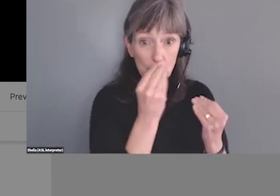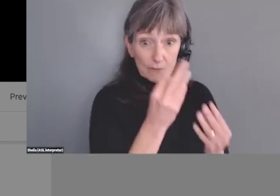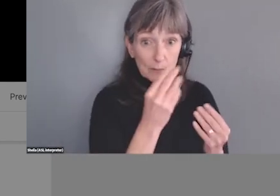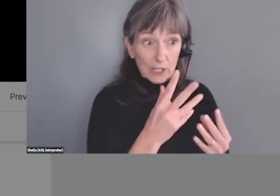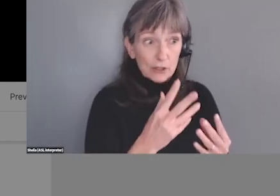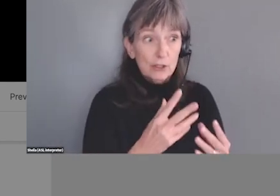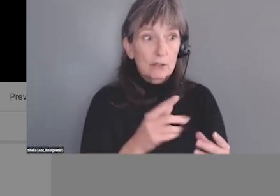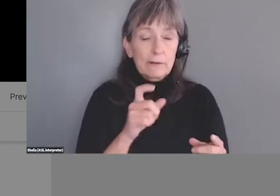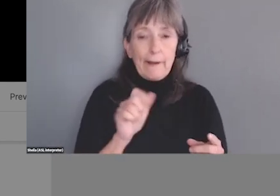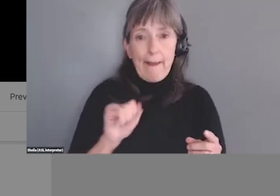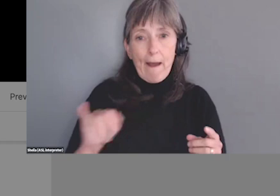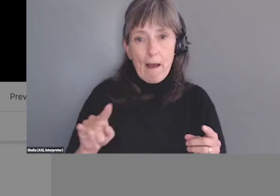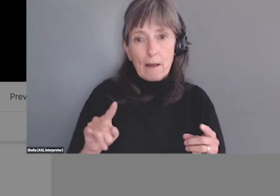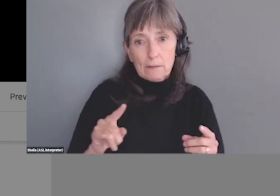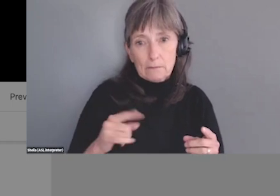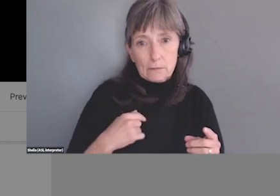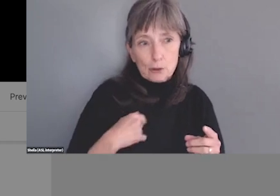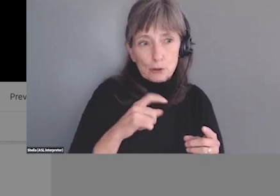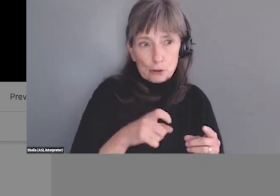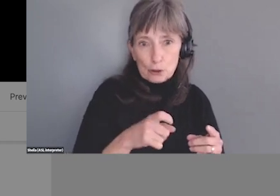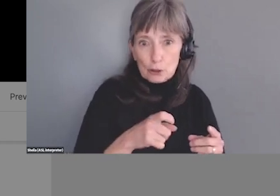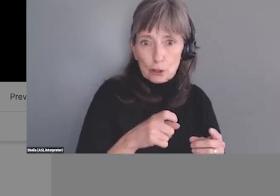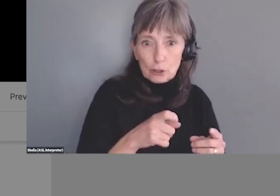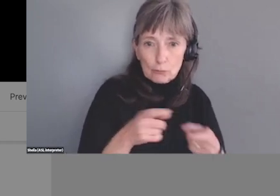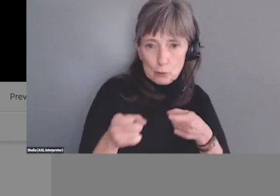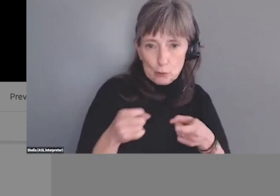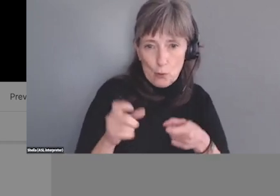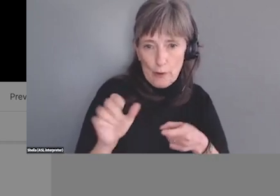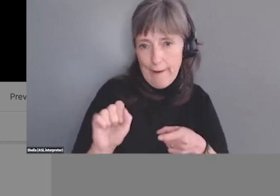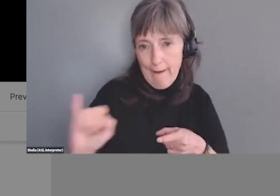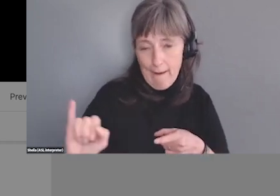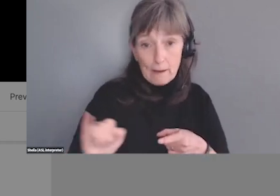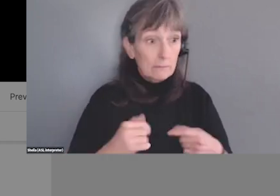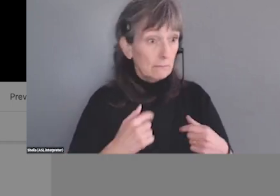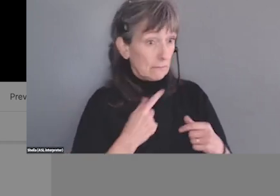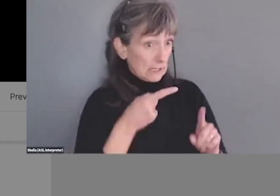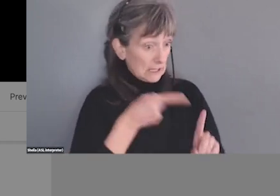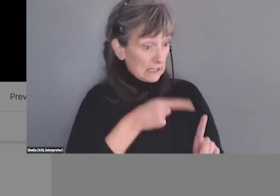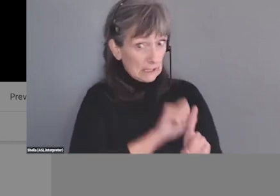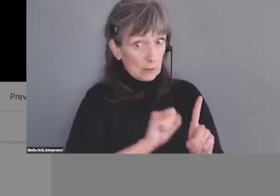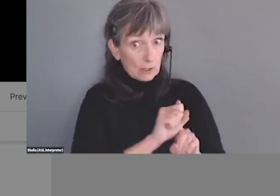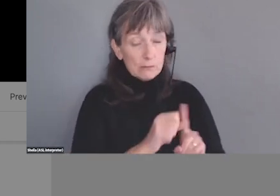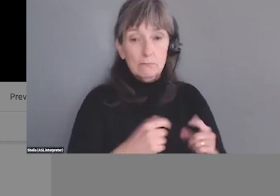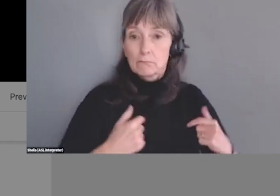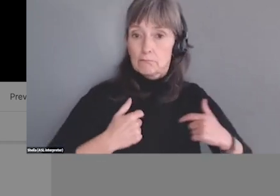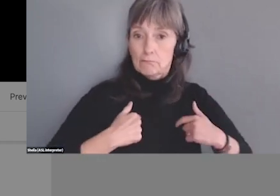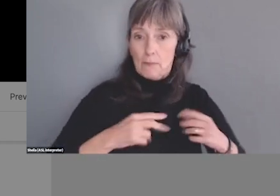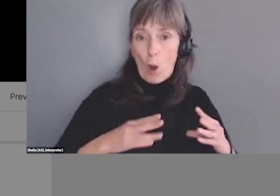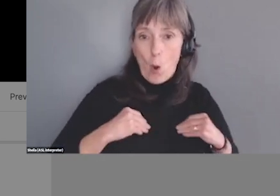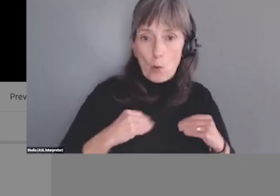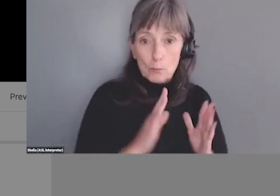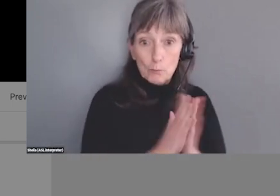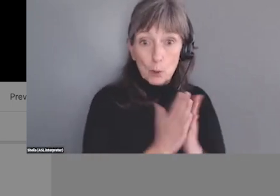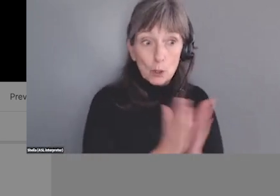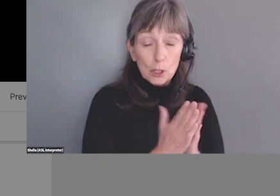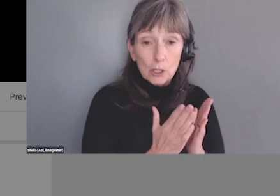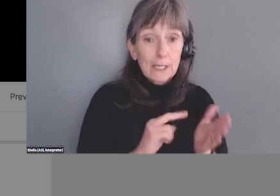the owner of this book, and so I have the ability to decide how the collaborators on this book use